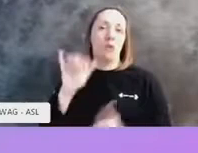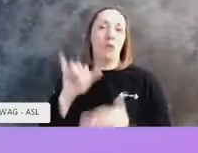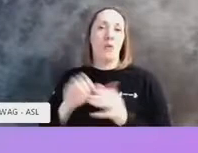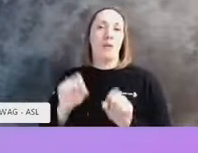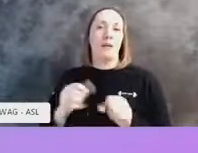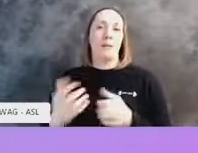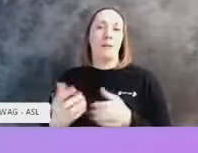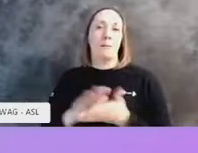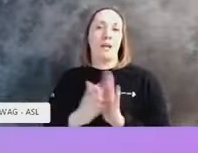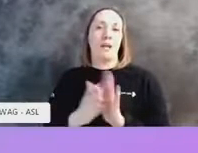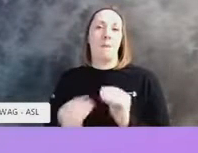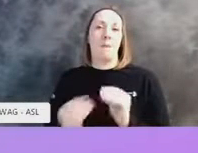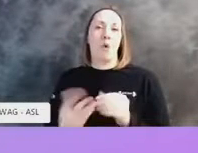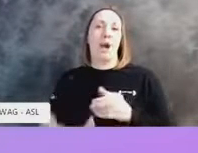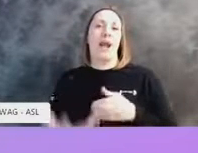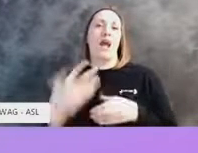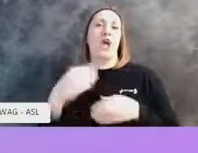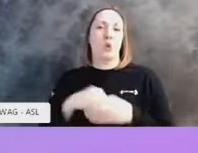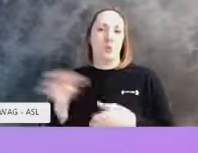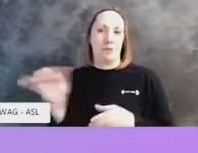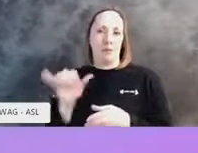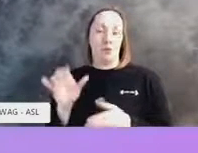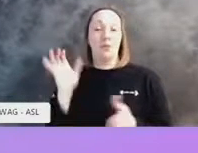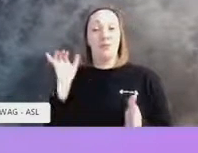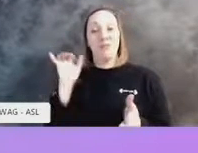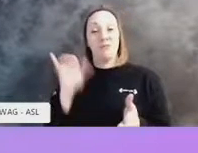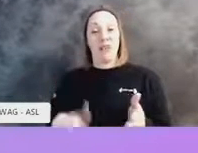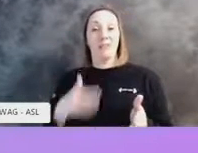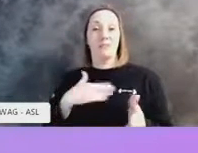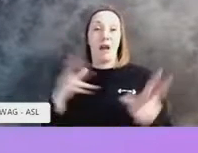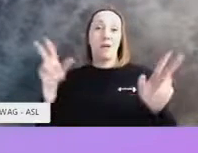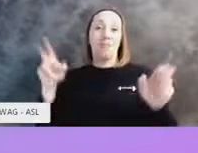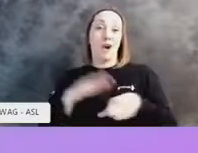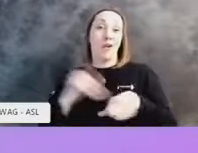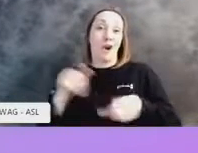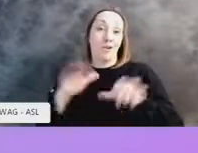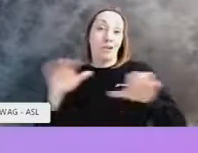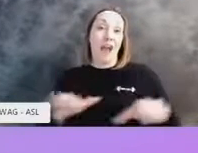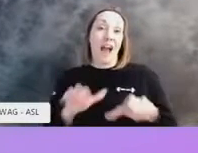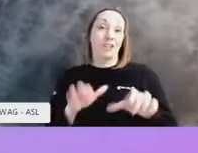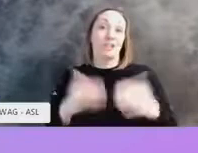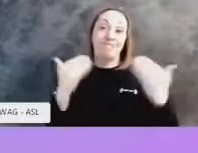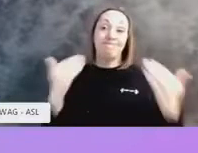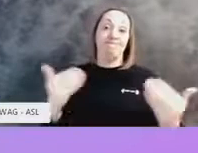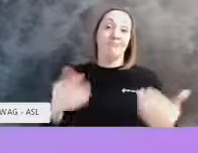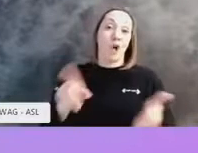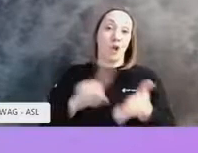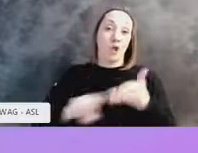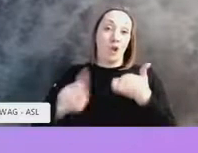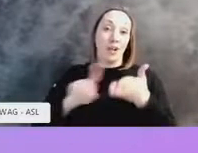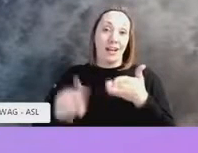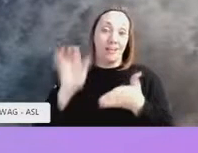get in front of more people who desperately need to know about these things so they can be inclusive themselves